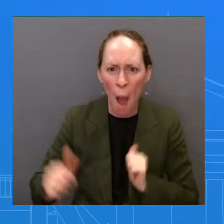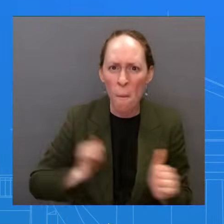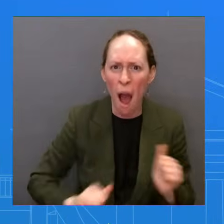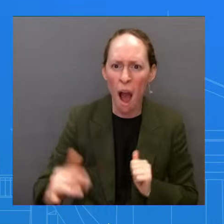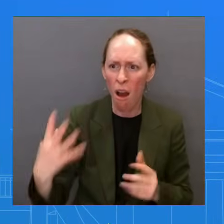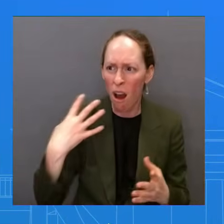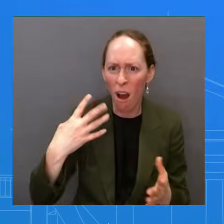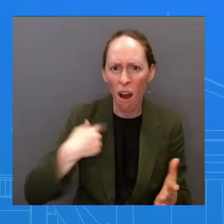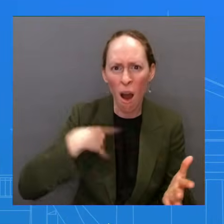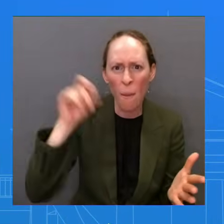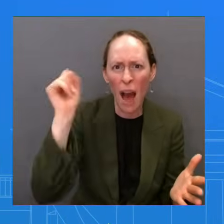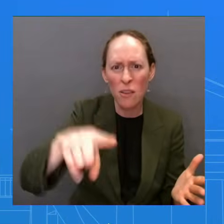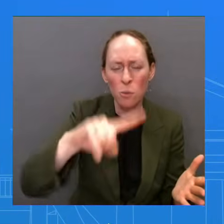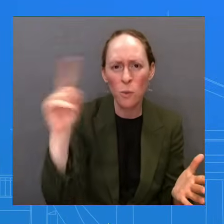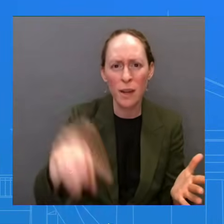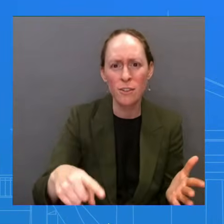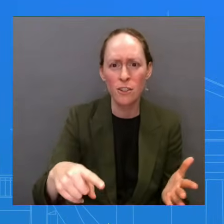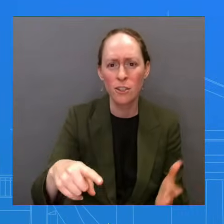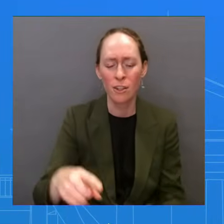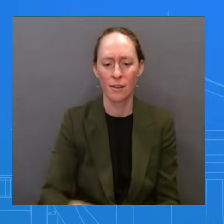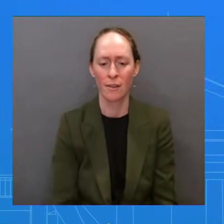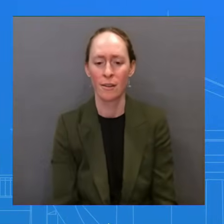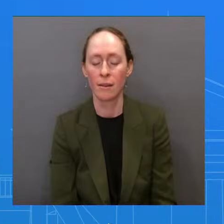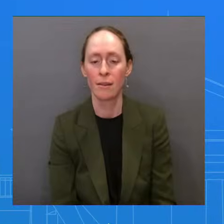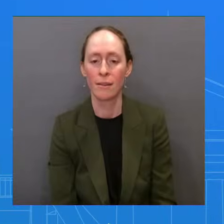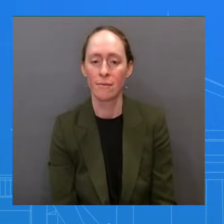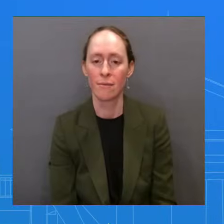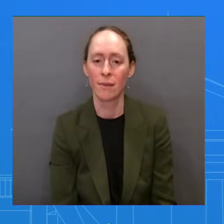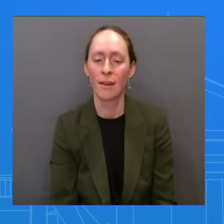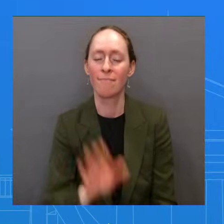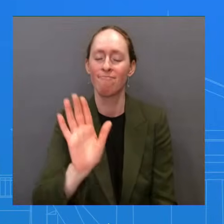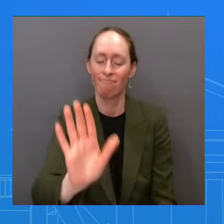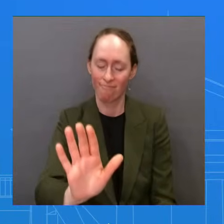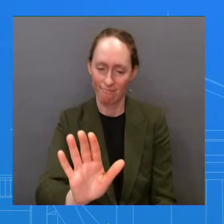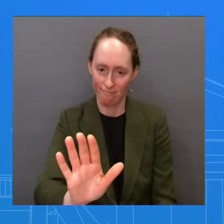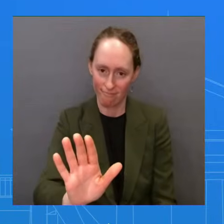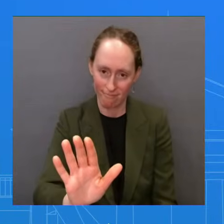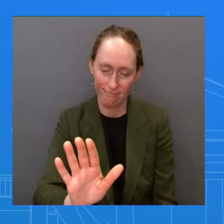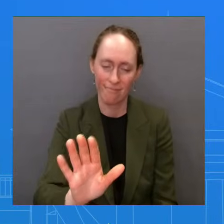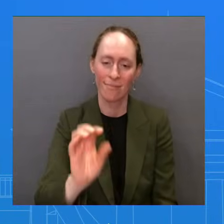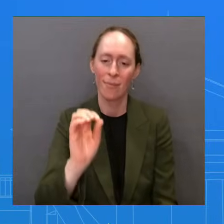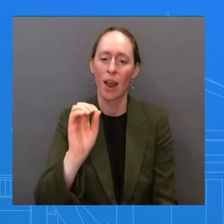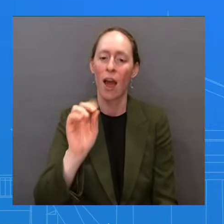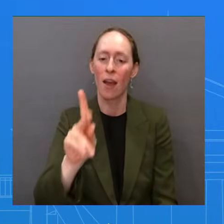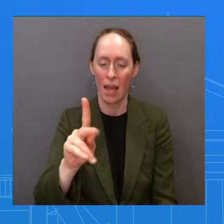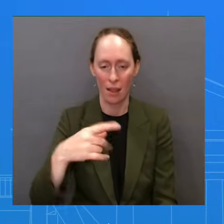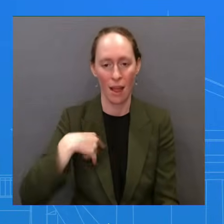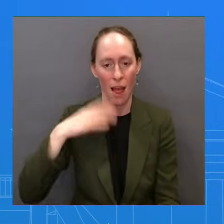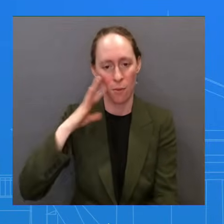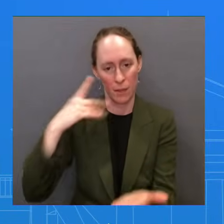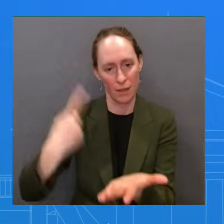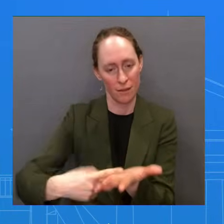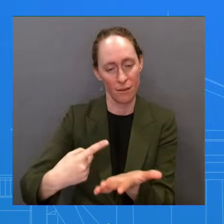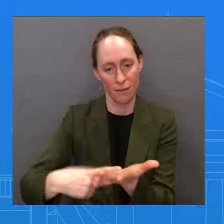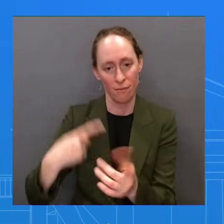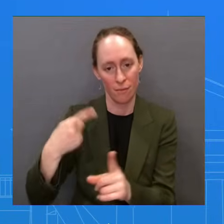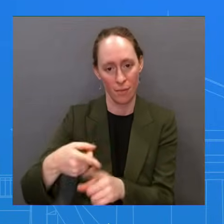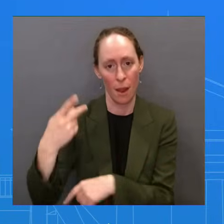So I was speaking to the parolee program. As you know, the President put in place a parolee program to deal with -- to deal with certain countries on --